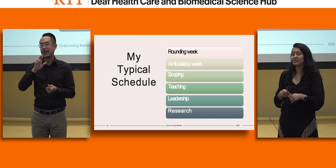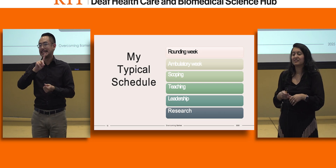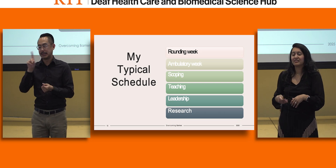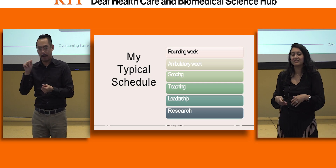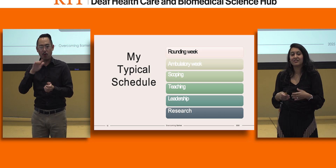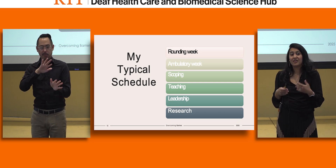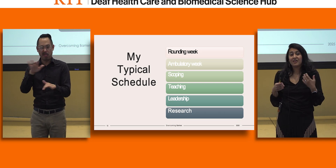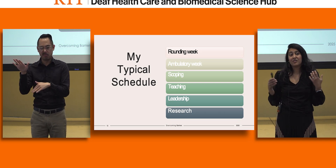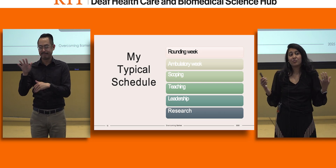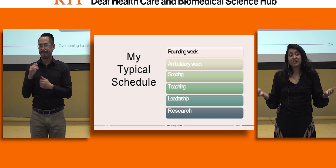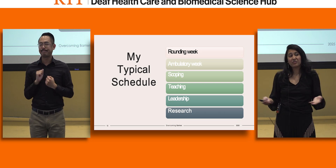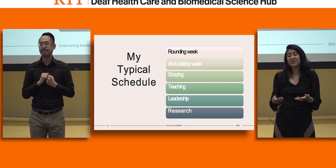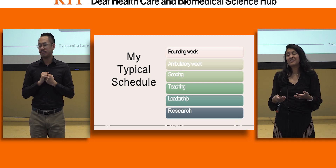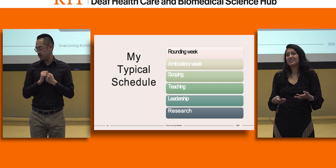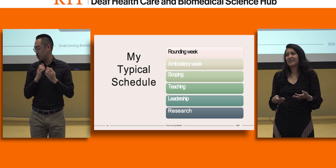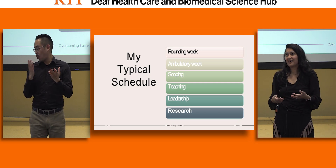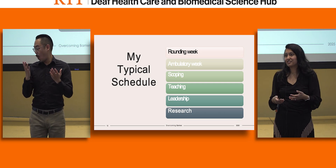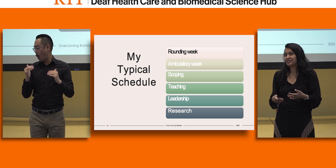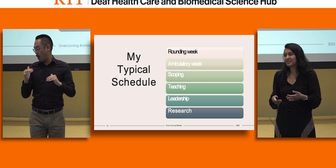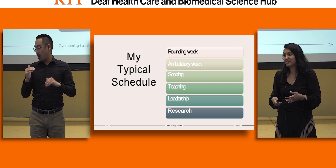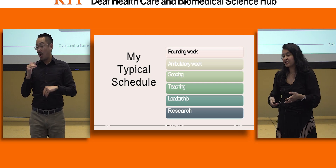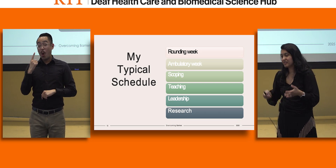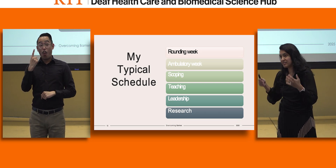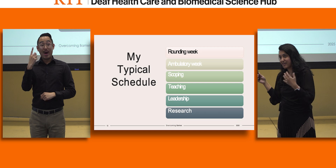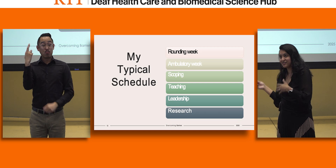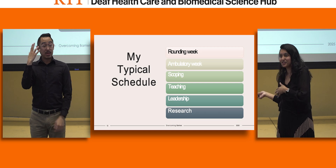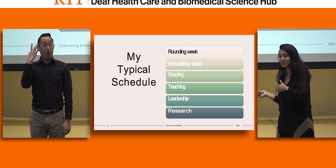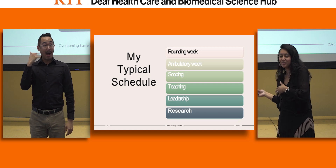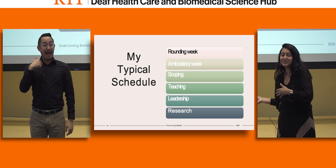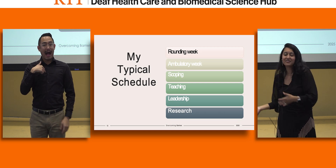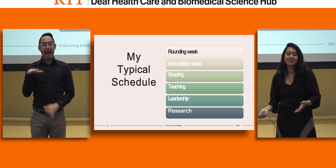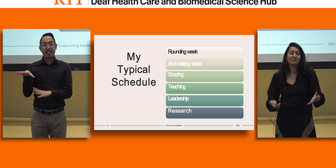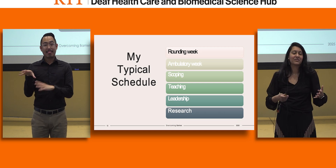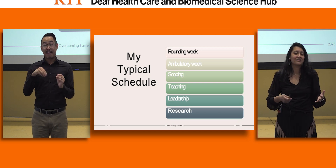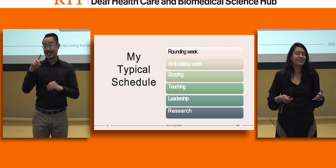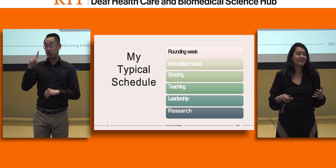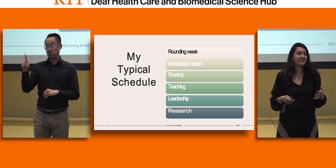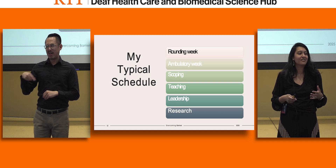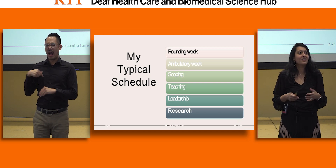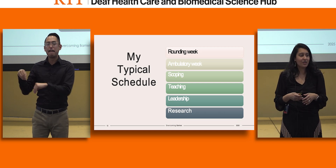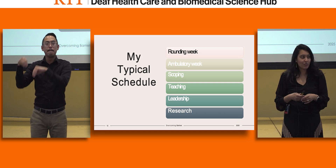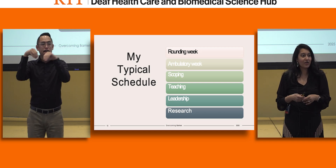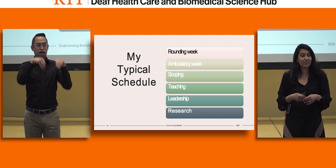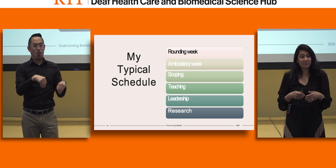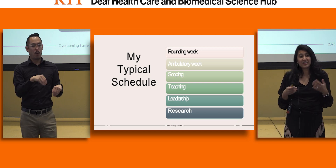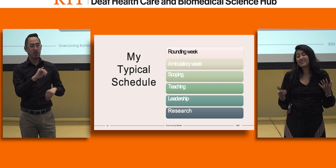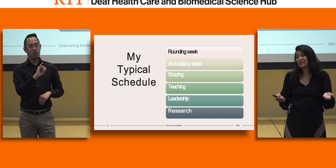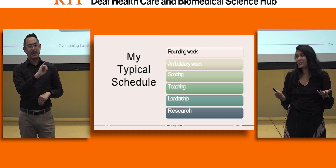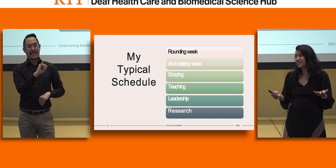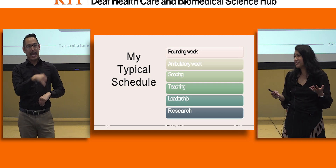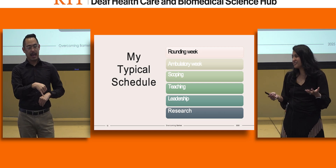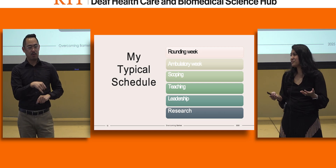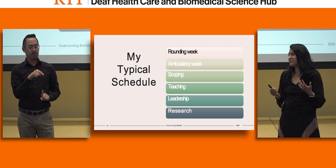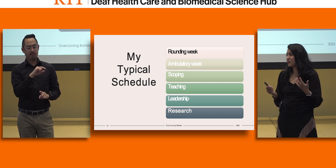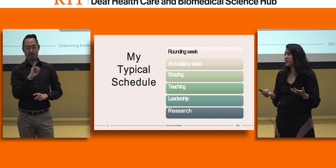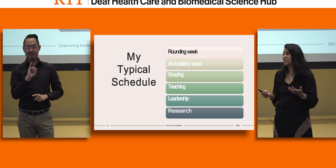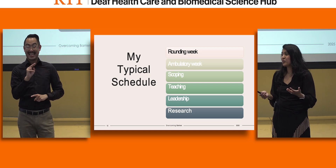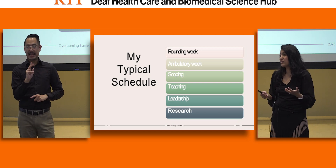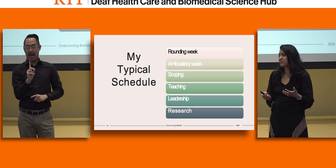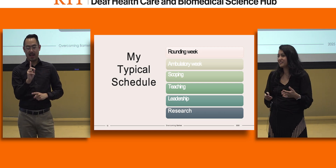And then, one of the reasons I actually left Detroit to come to Indiana was because I wanted to focus more on research